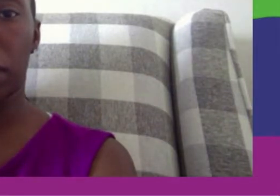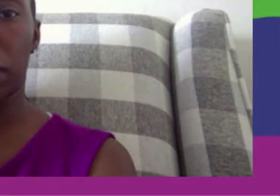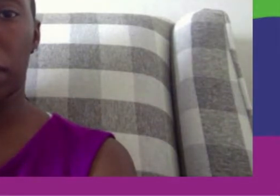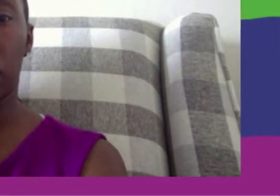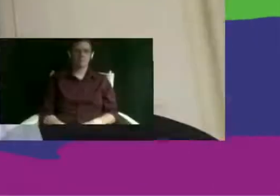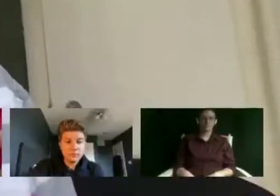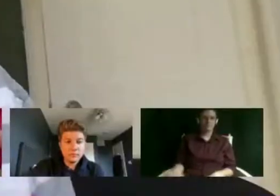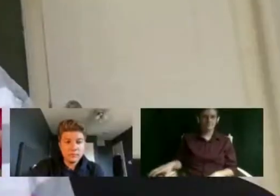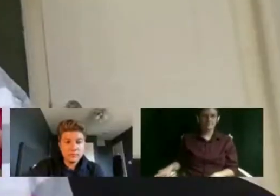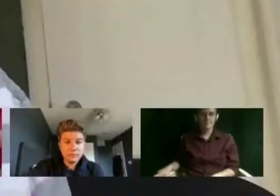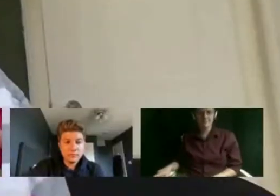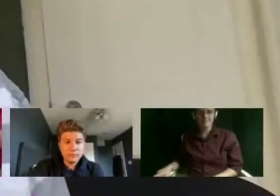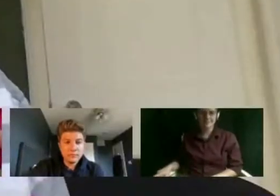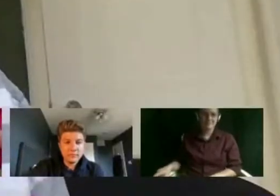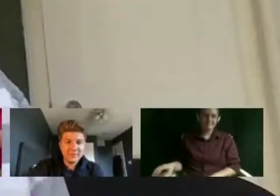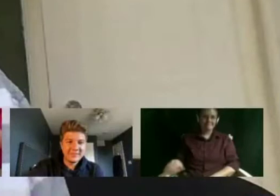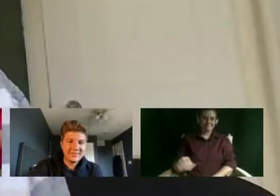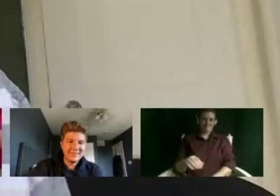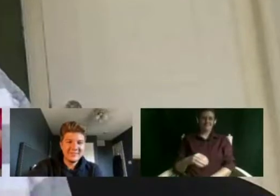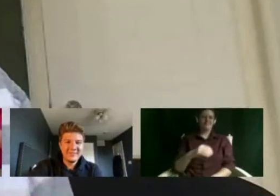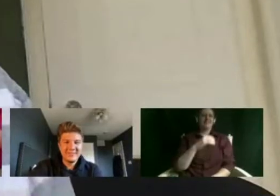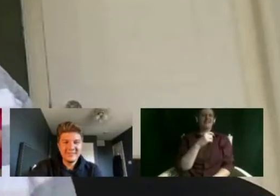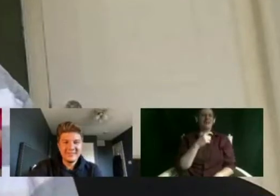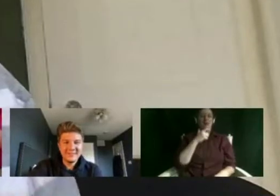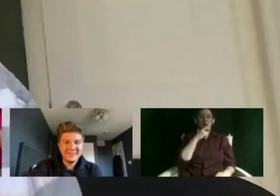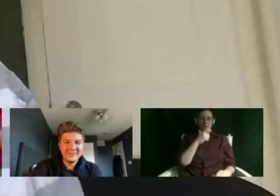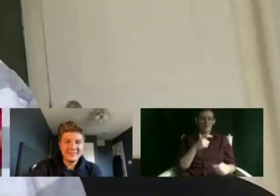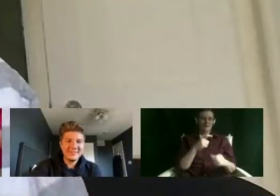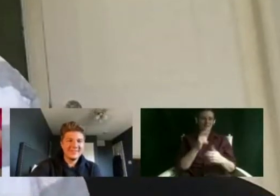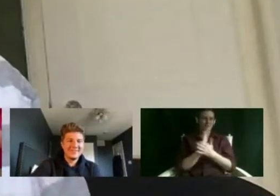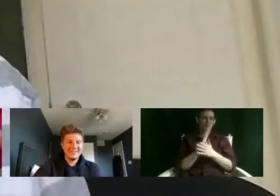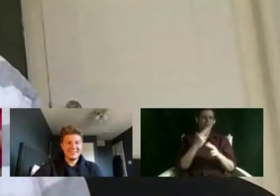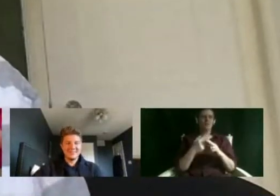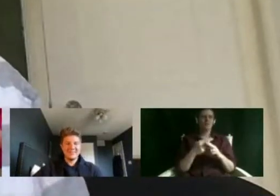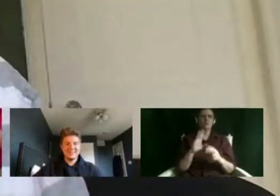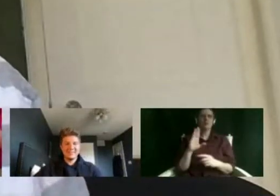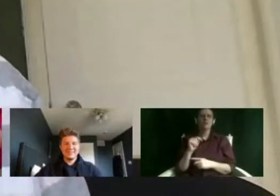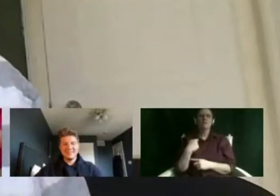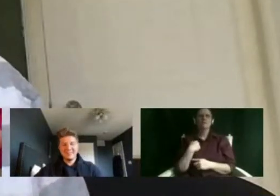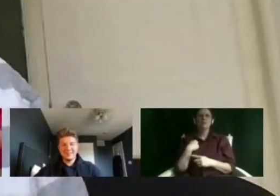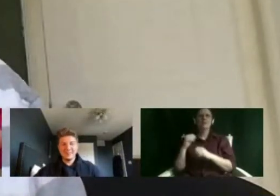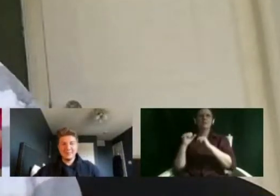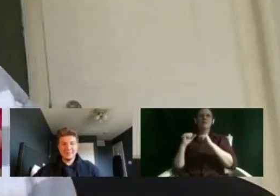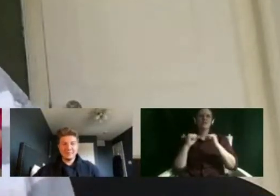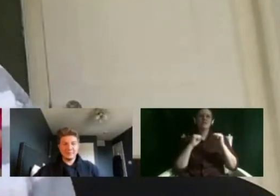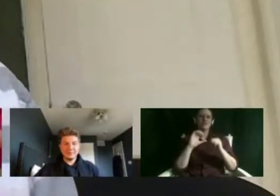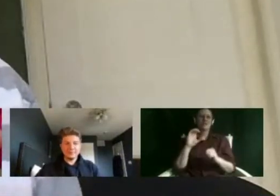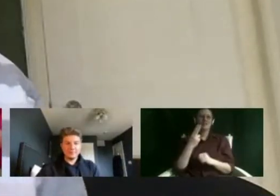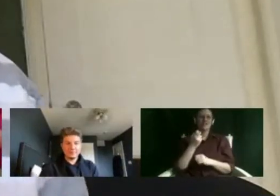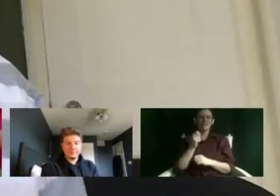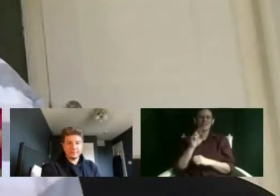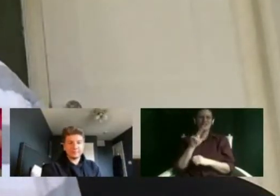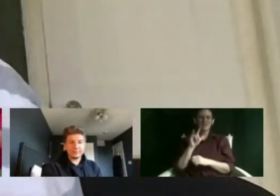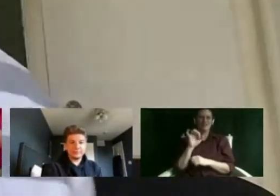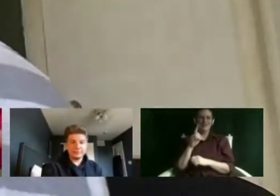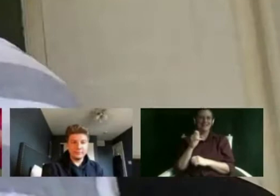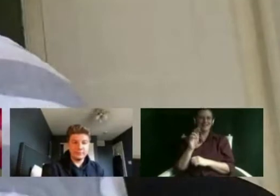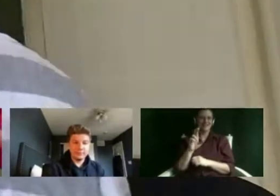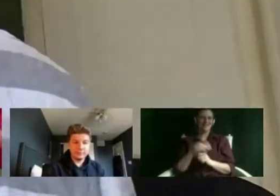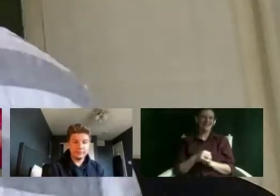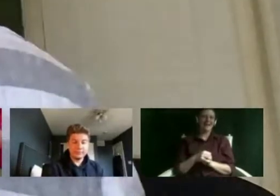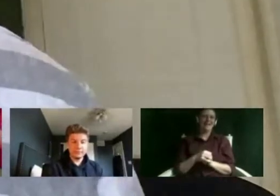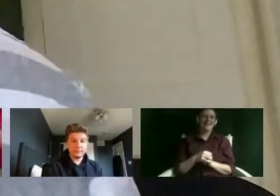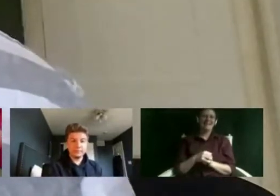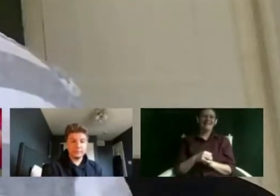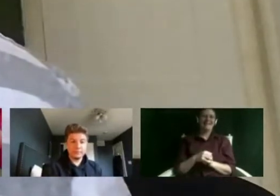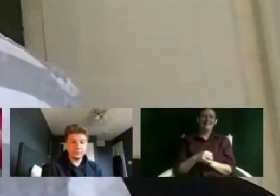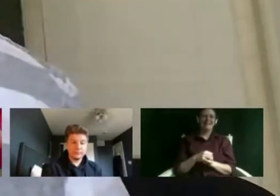so i watched this movie called but i'm a cheerleader um and uh there's same gender uh